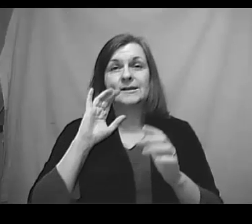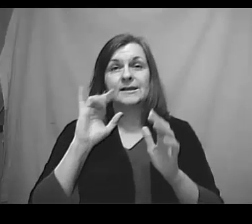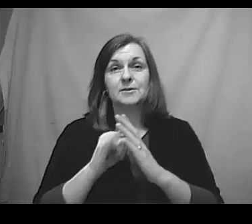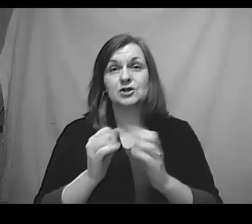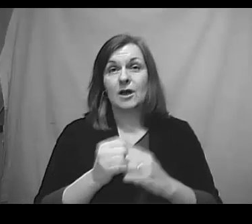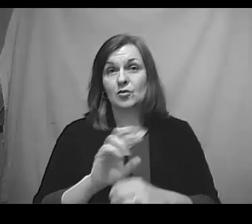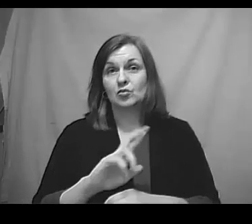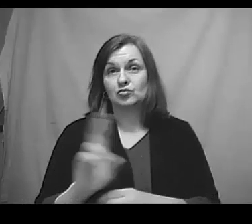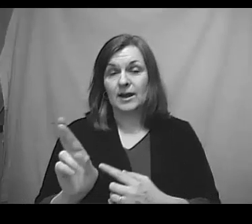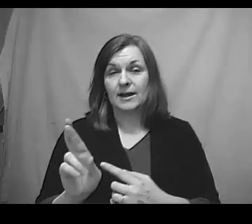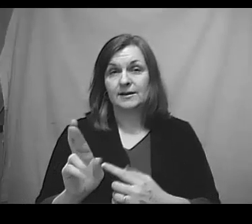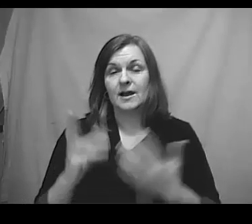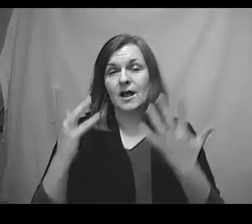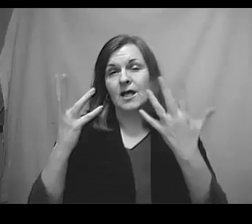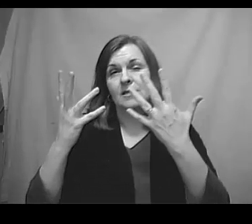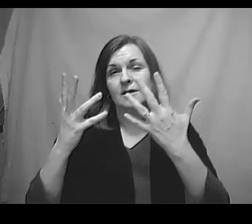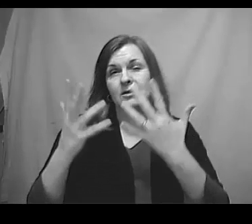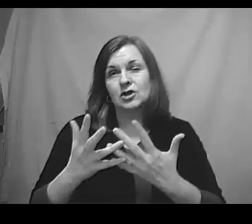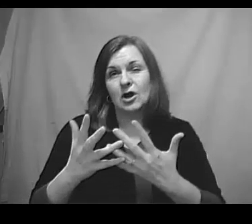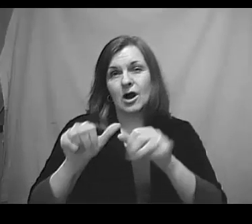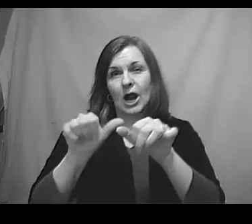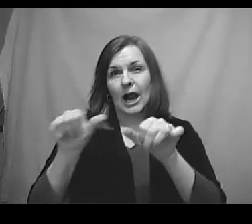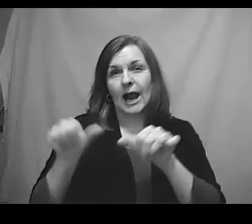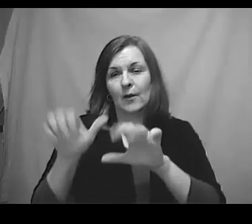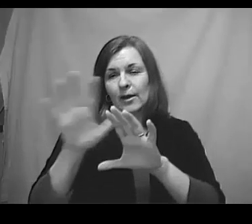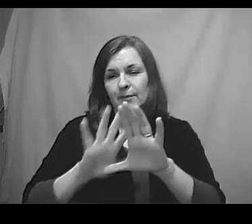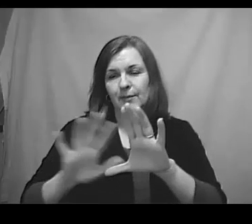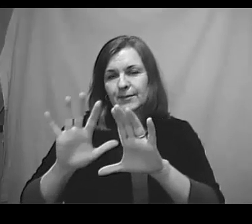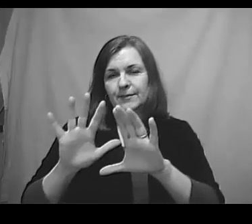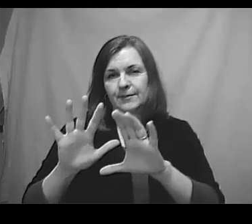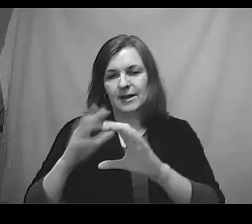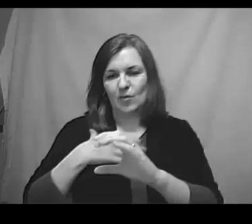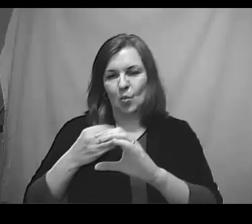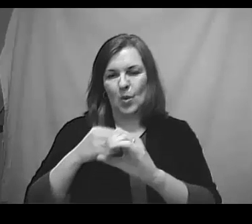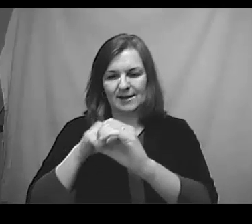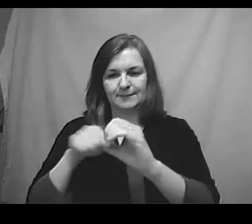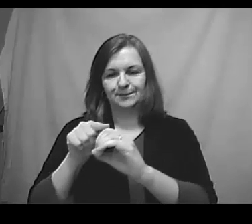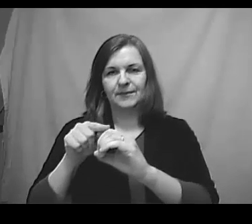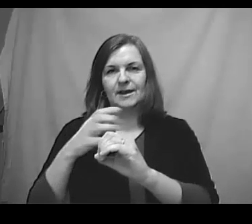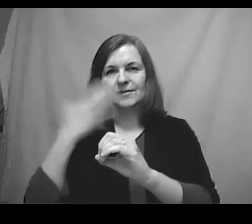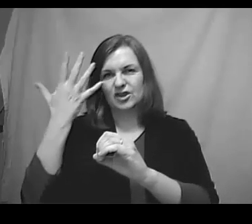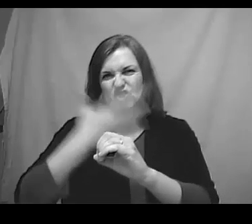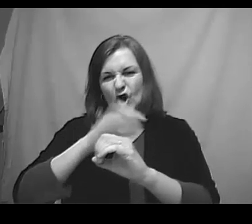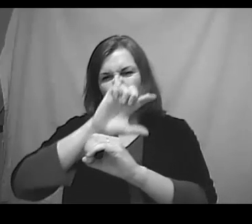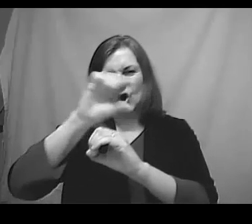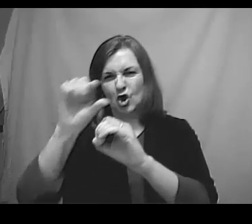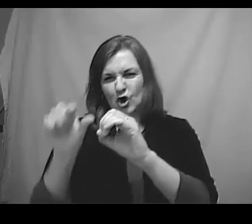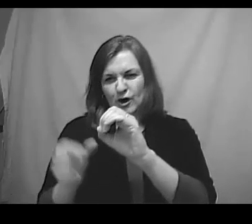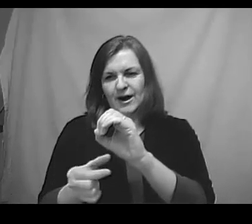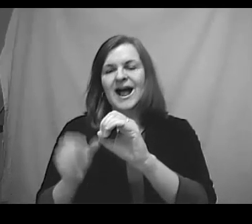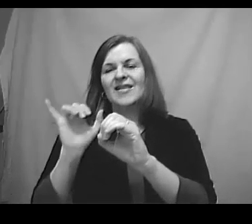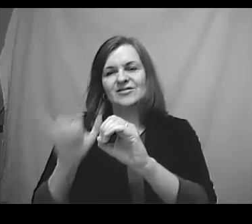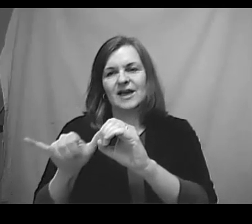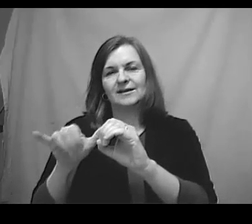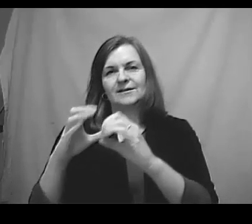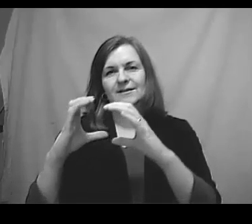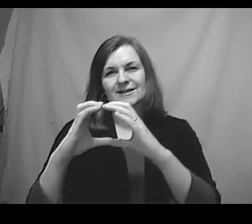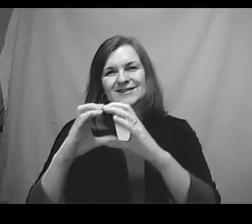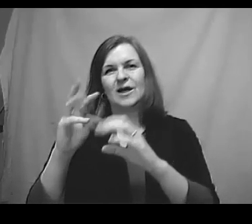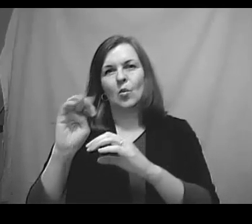on the right the dark space that surrounds the white are actually the cell walls